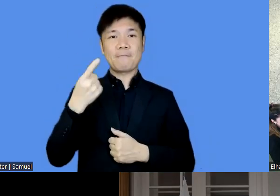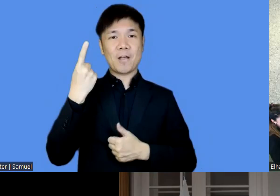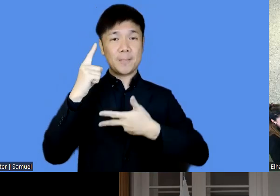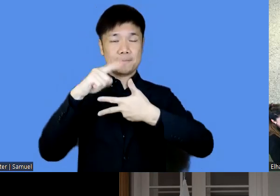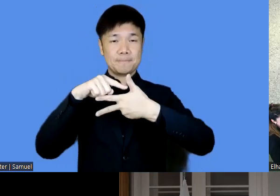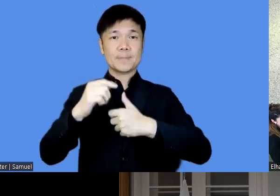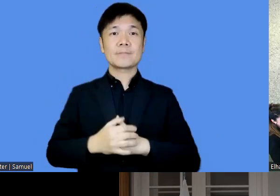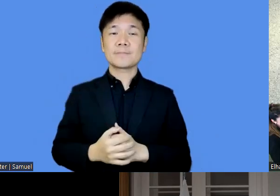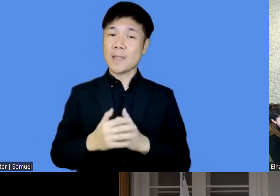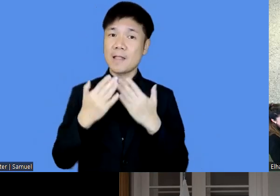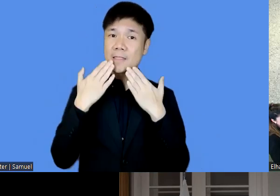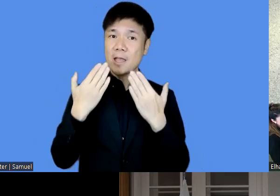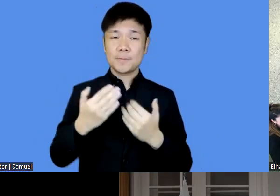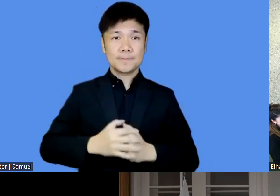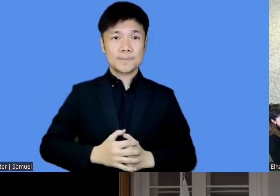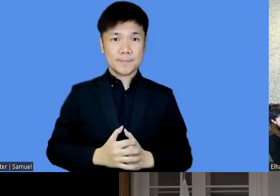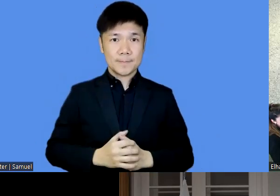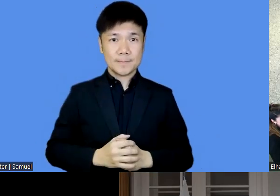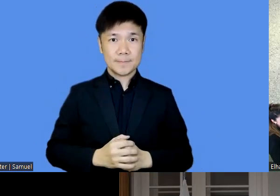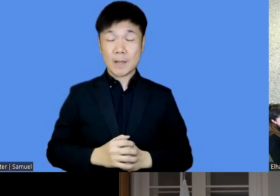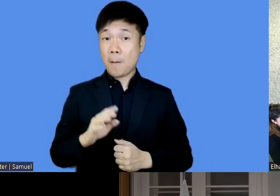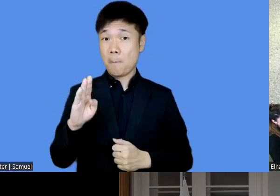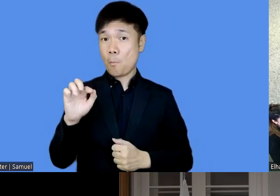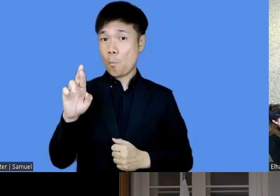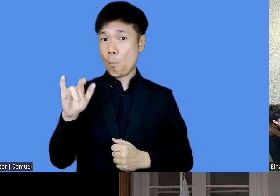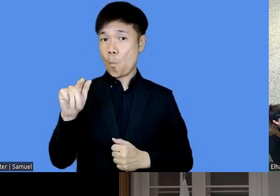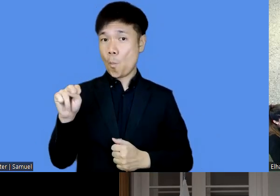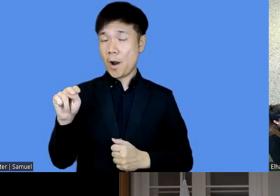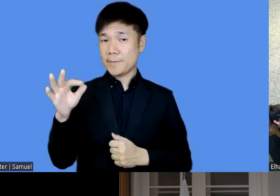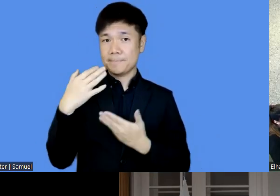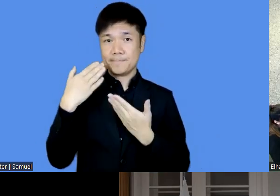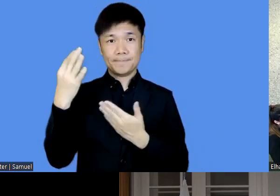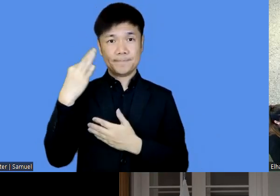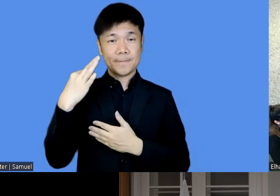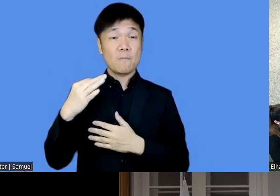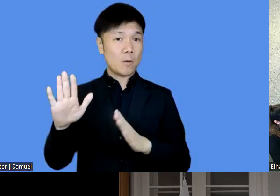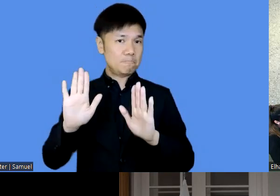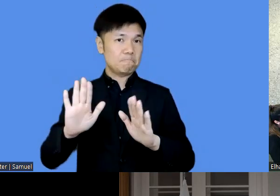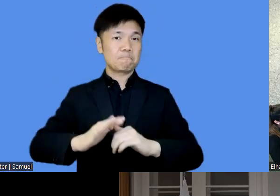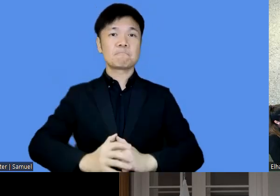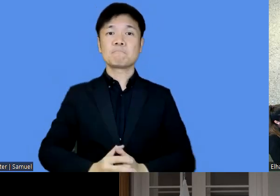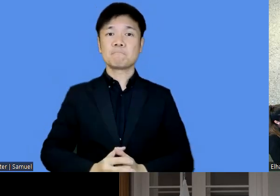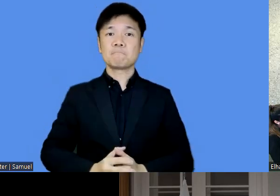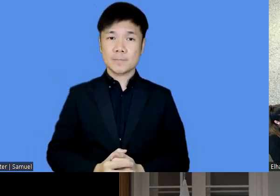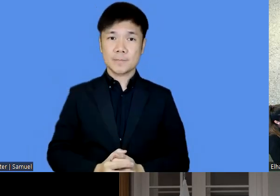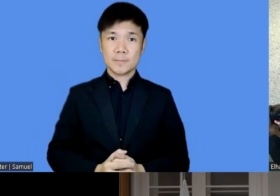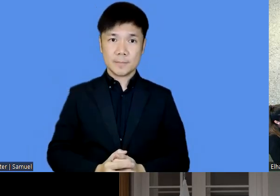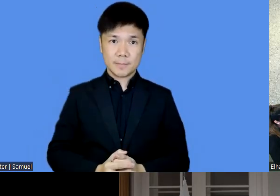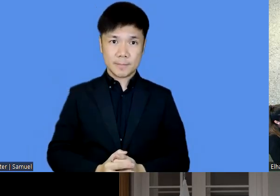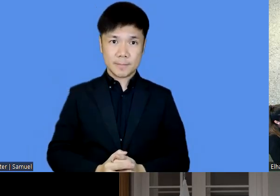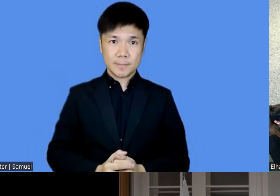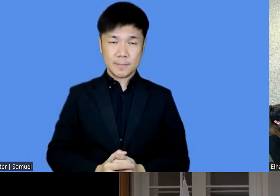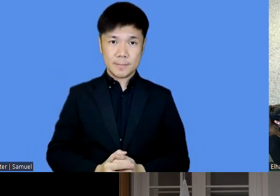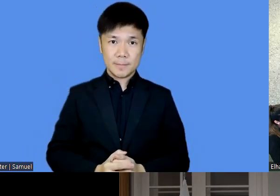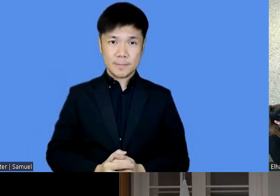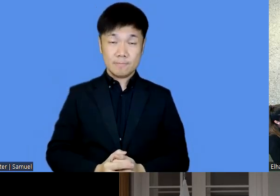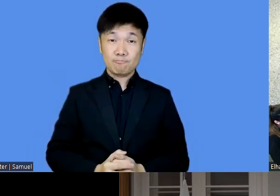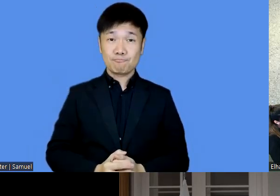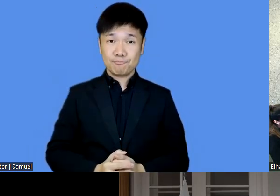Thank you very much, Brian, for your question and your interest and to reassure you, it's